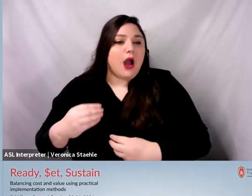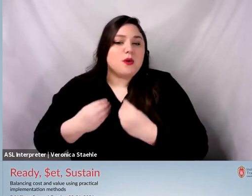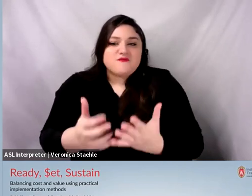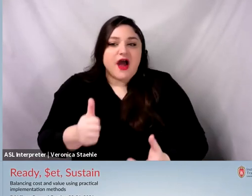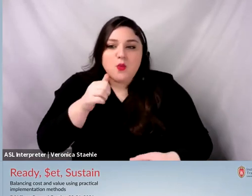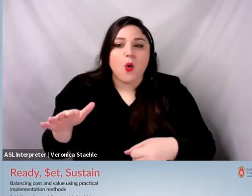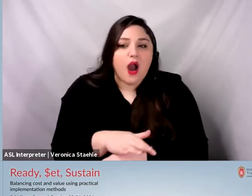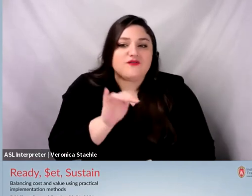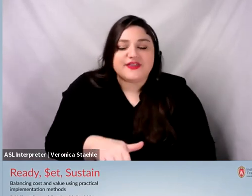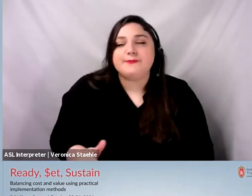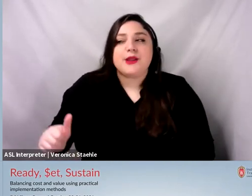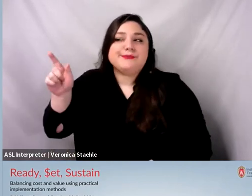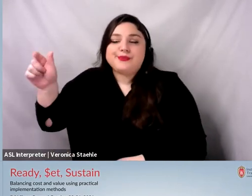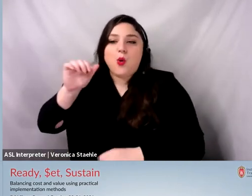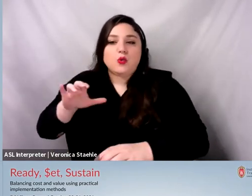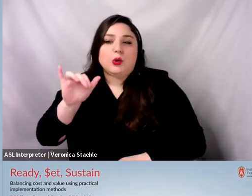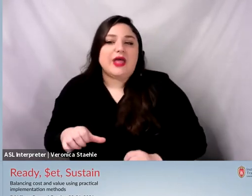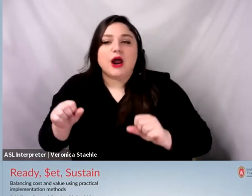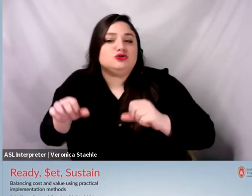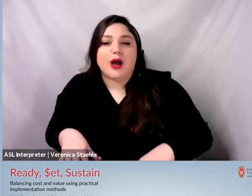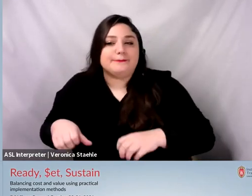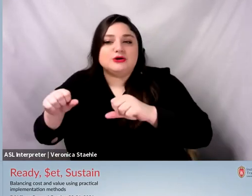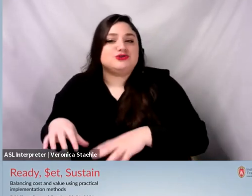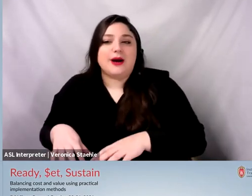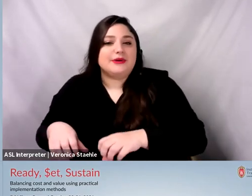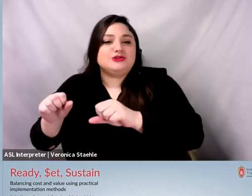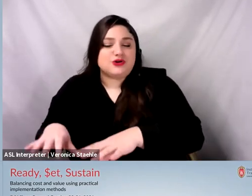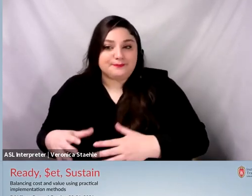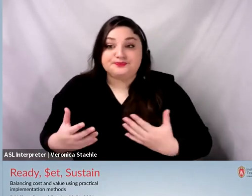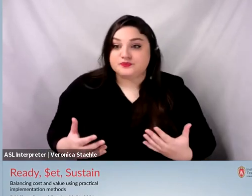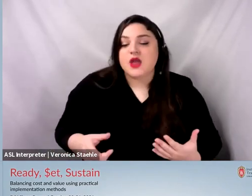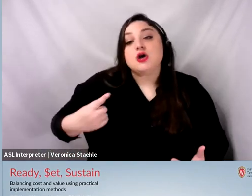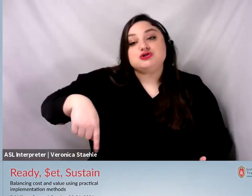Lisa Saldana (she/her/hers): And so, when we're doing that what we're doing is we are modifying our implementation. Heidi Brown (she/her): approach and making it.